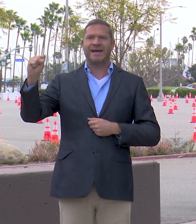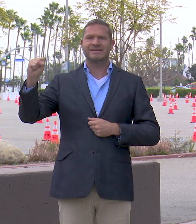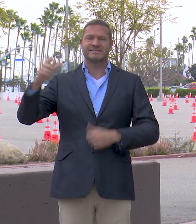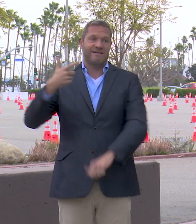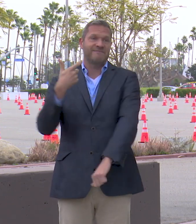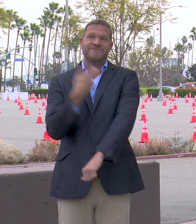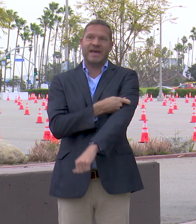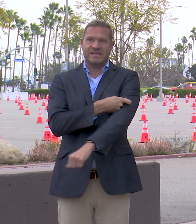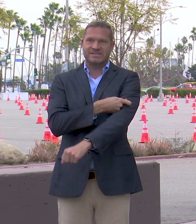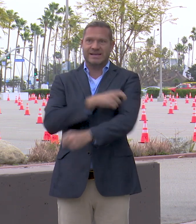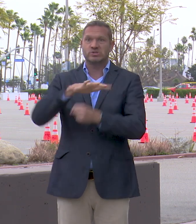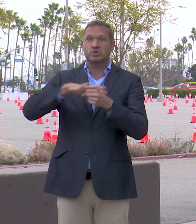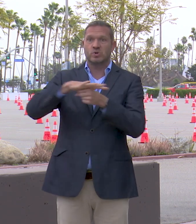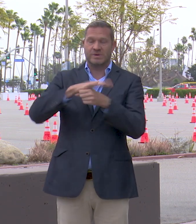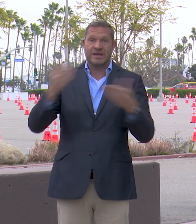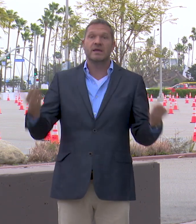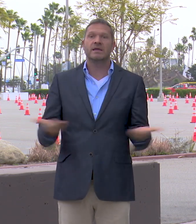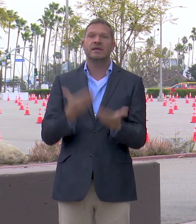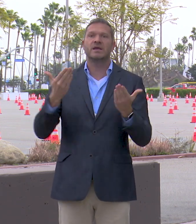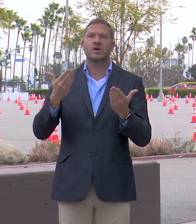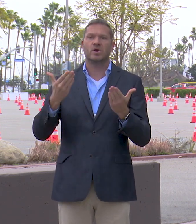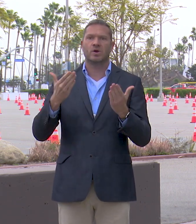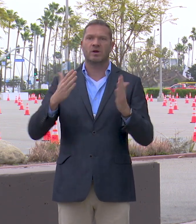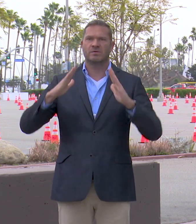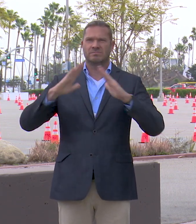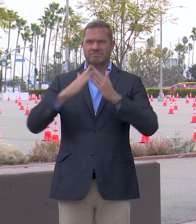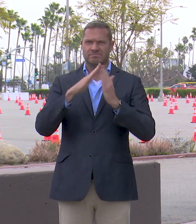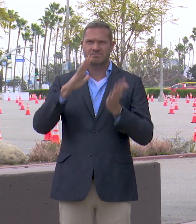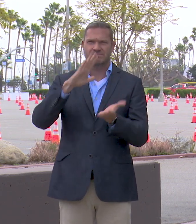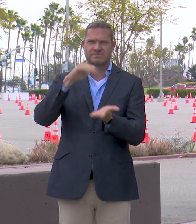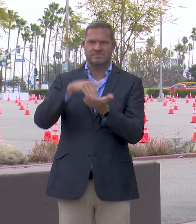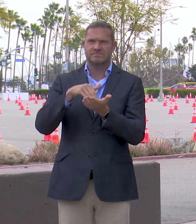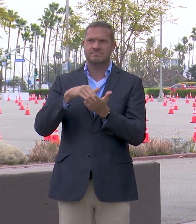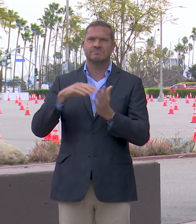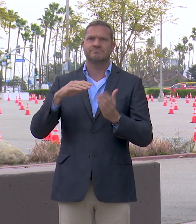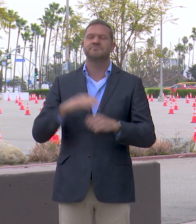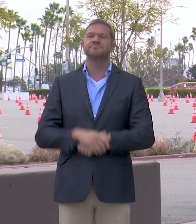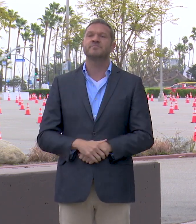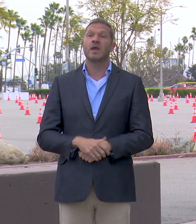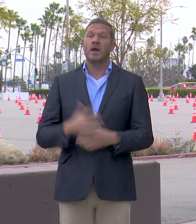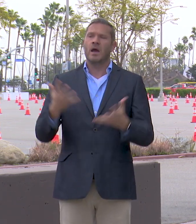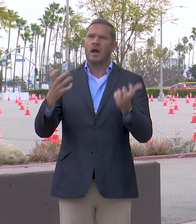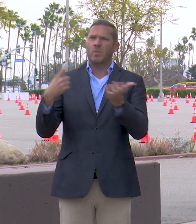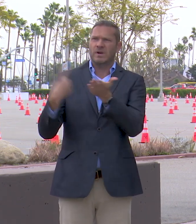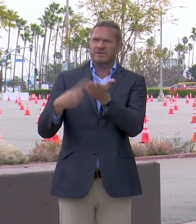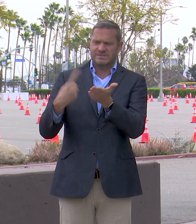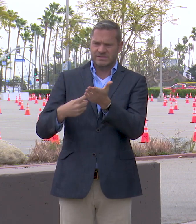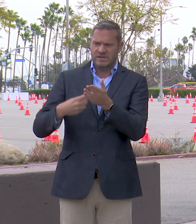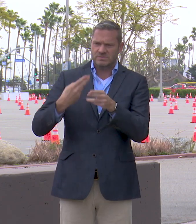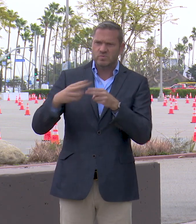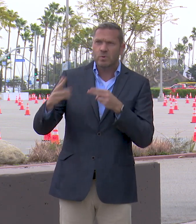and I want to just briefly just go over what got us to this point and why we're here and